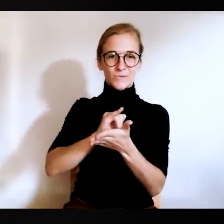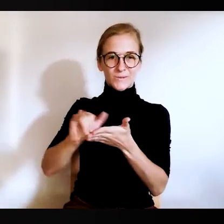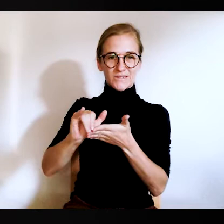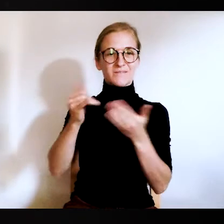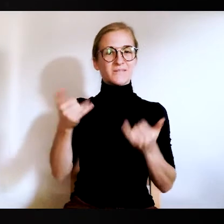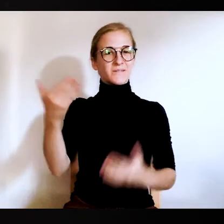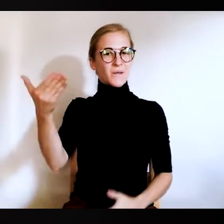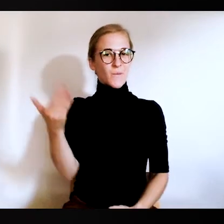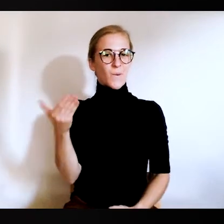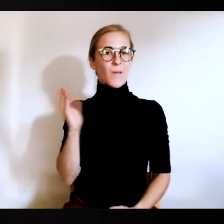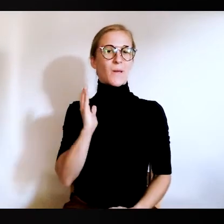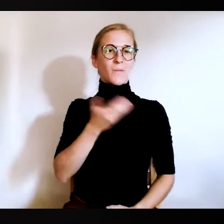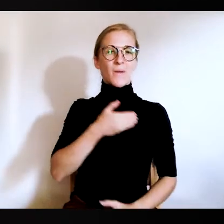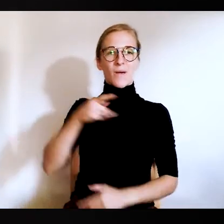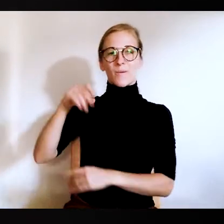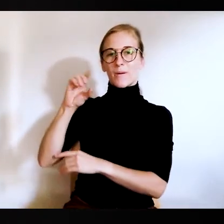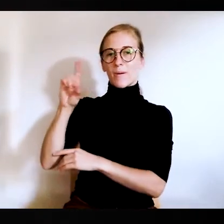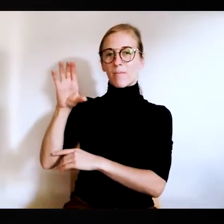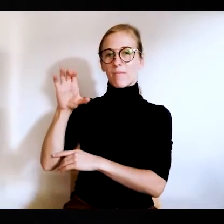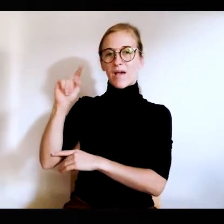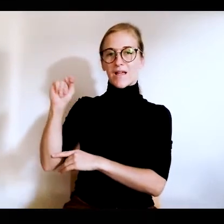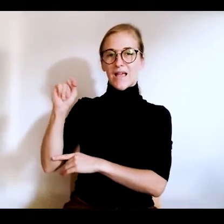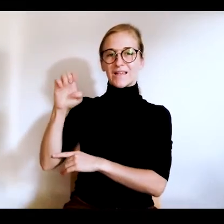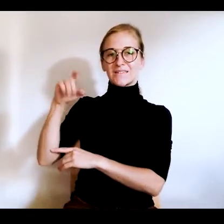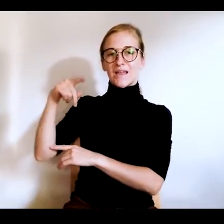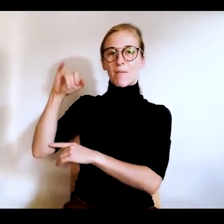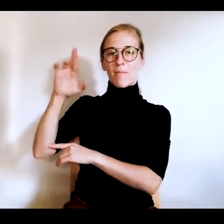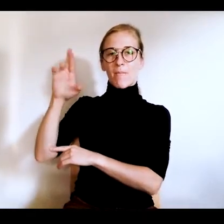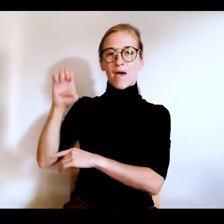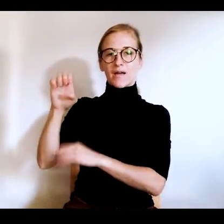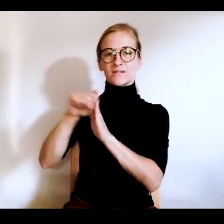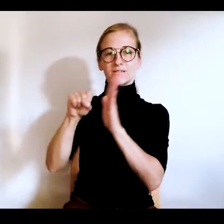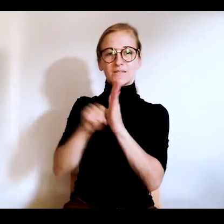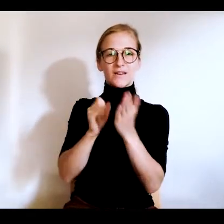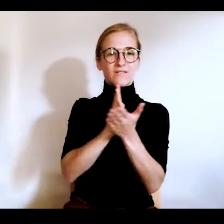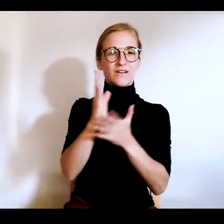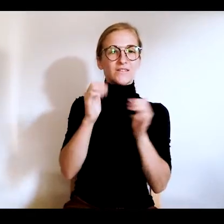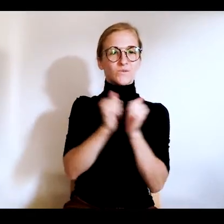Today I welcome you to our Empire State of Rights con Subtítulos podcast.